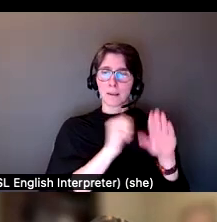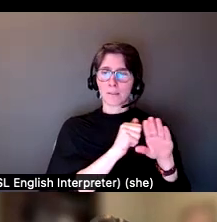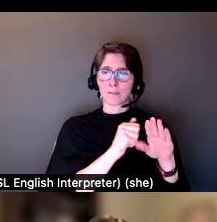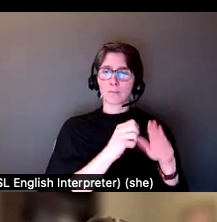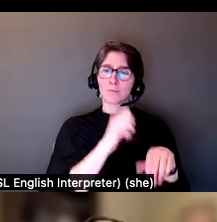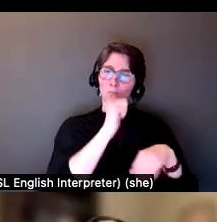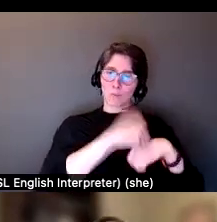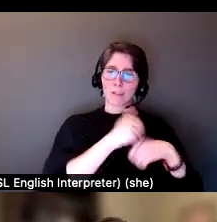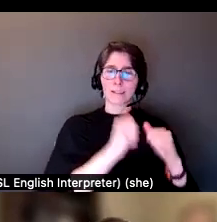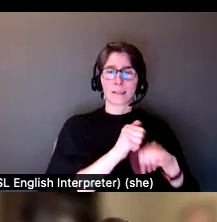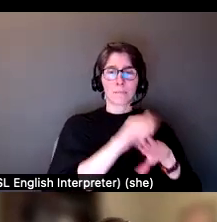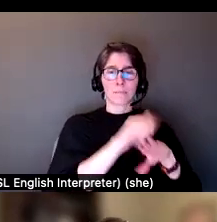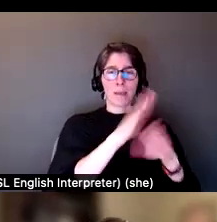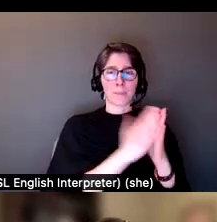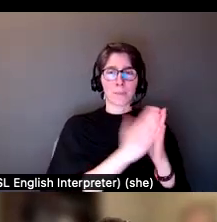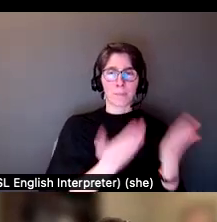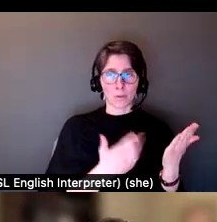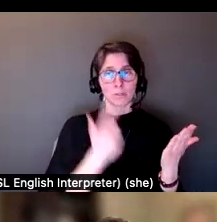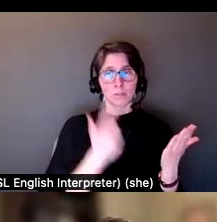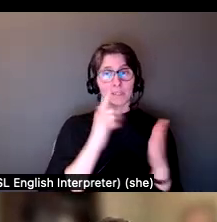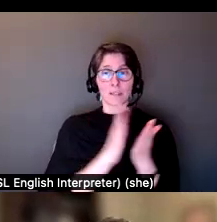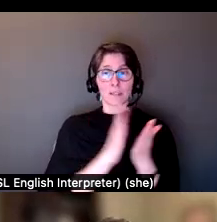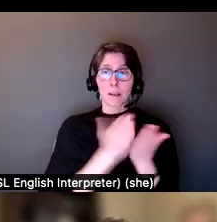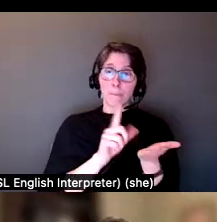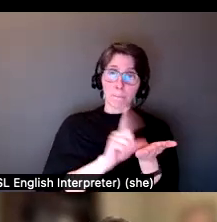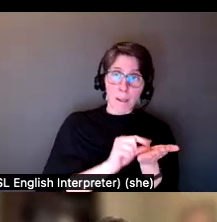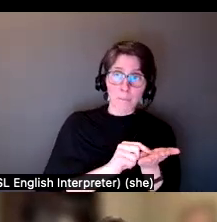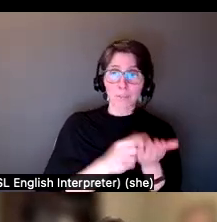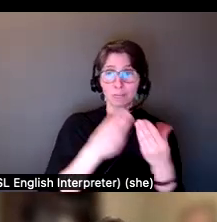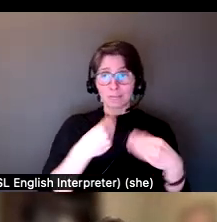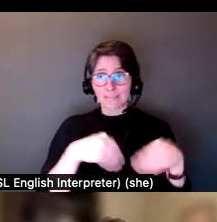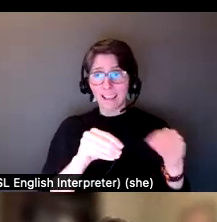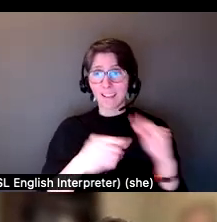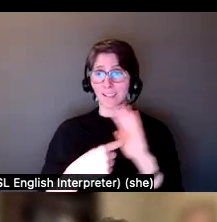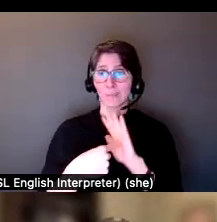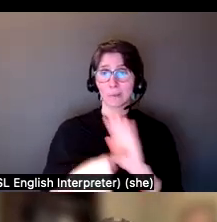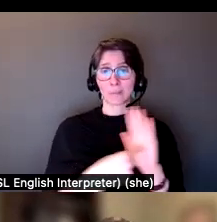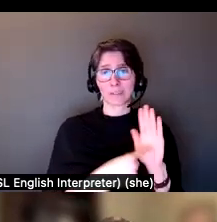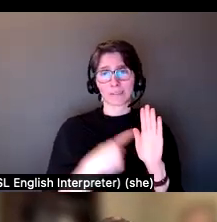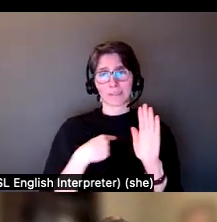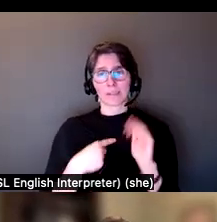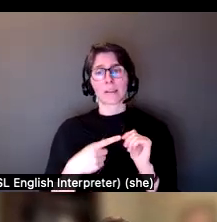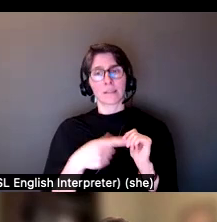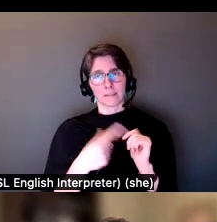and acquisitions editor. Along with his publishing and sales responsibilities,